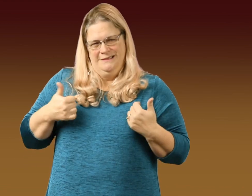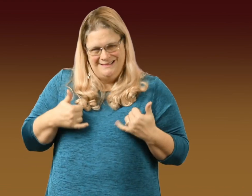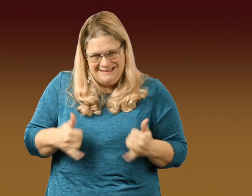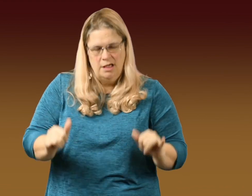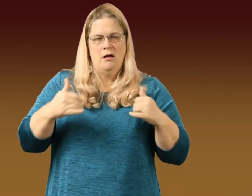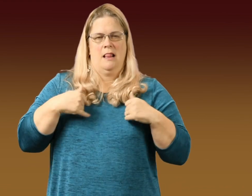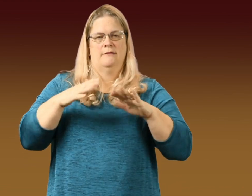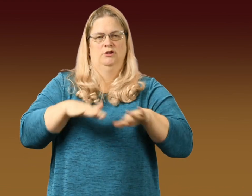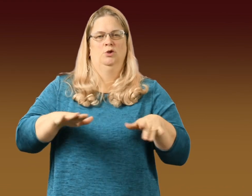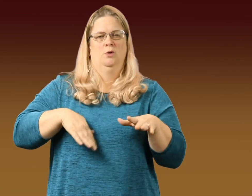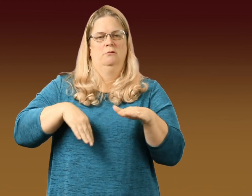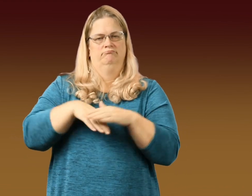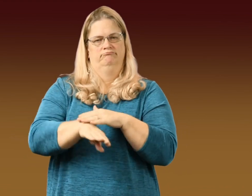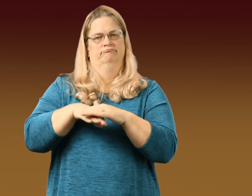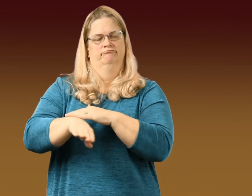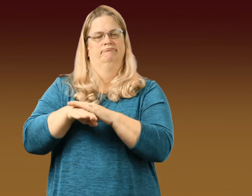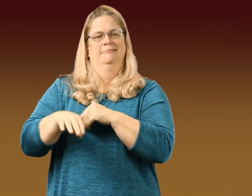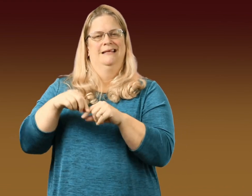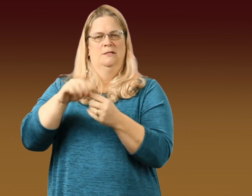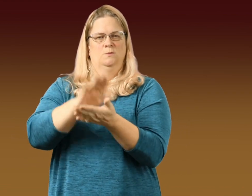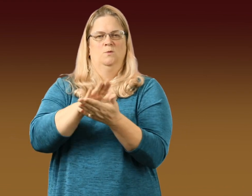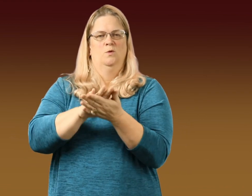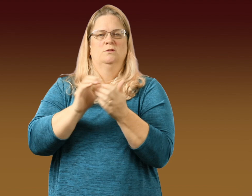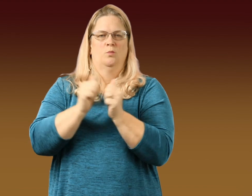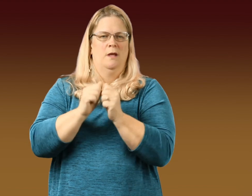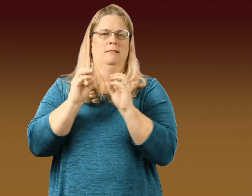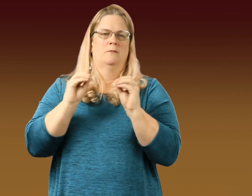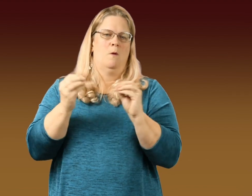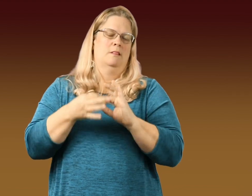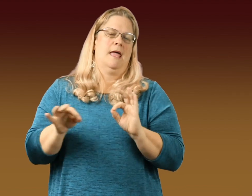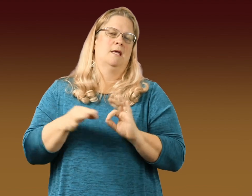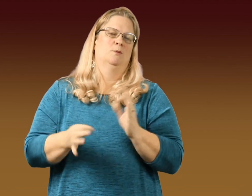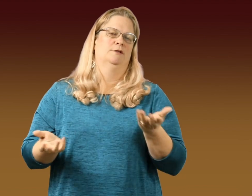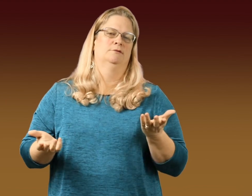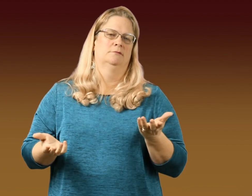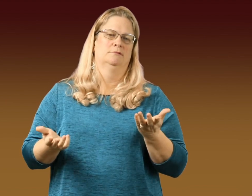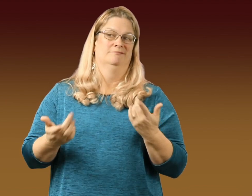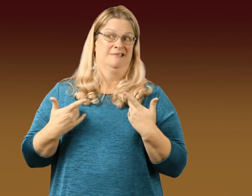We still have children who are coming into school with no language.